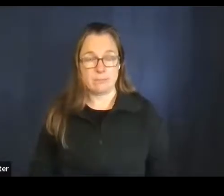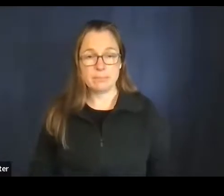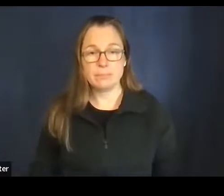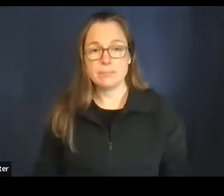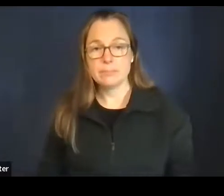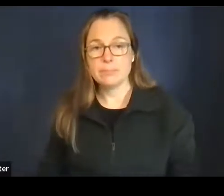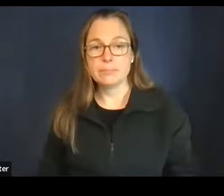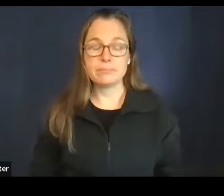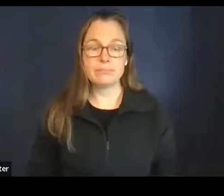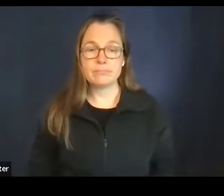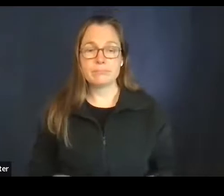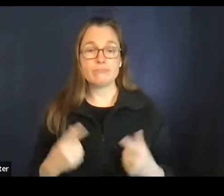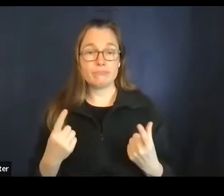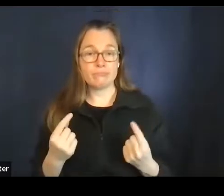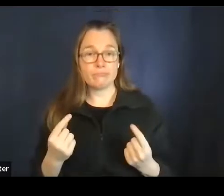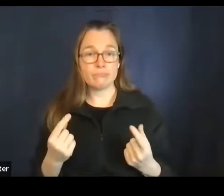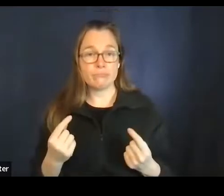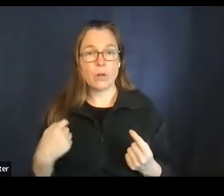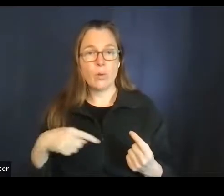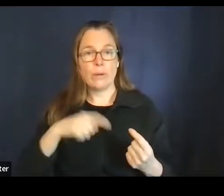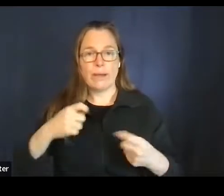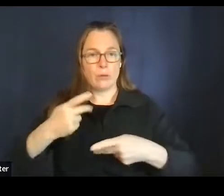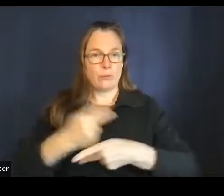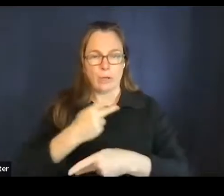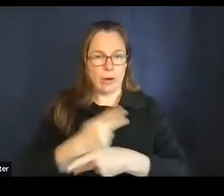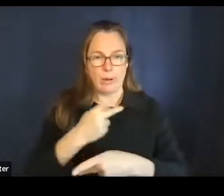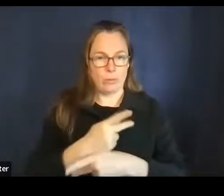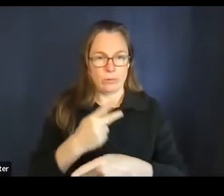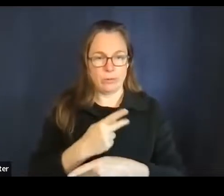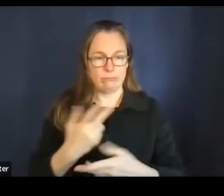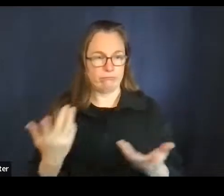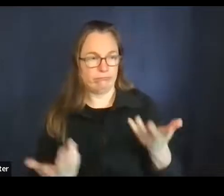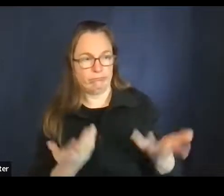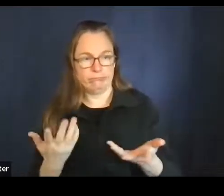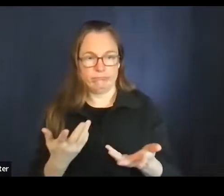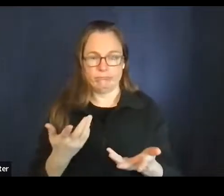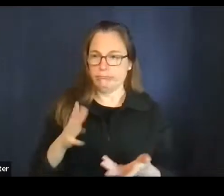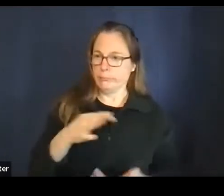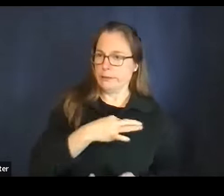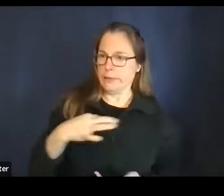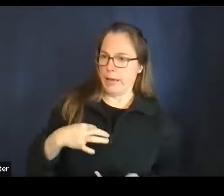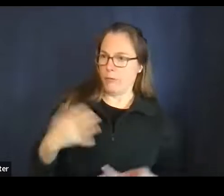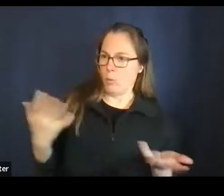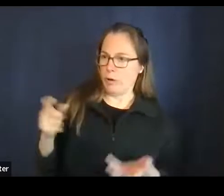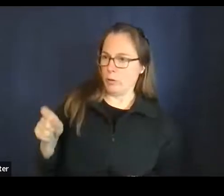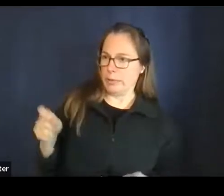So what we're going to have to do is ascertain, so what kind of staffing do you need to do that job? And do it well?